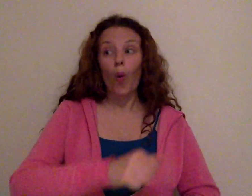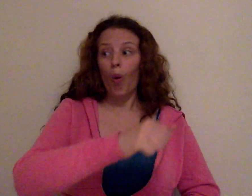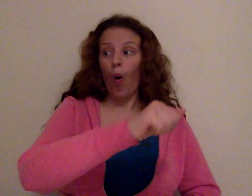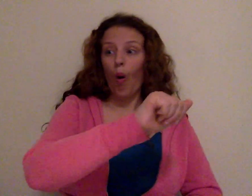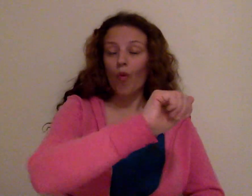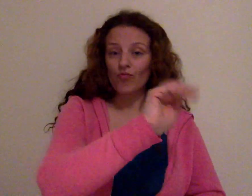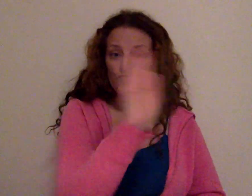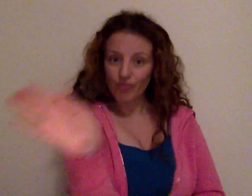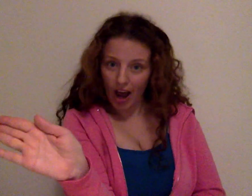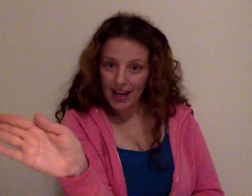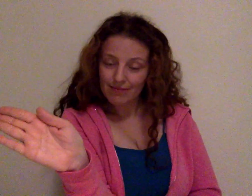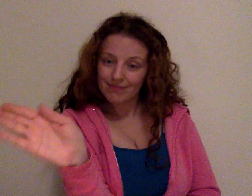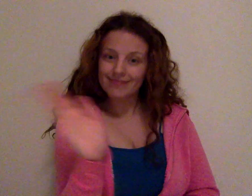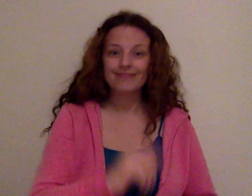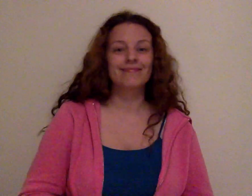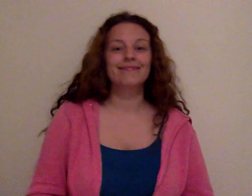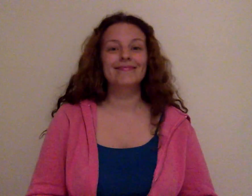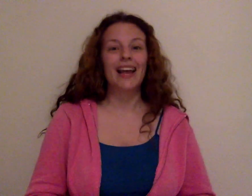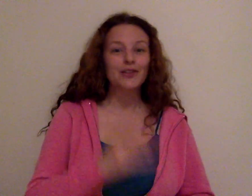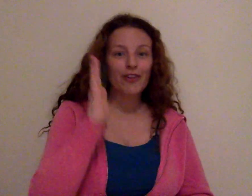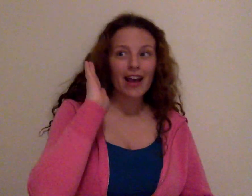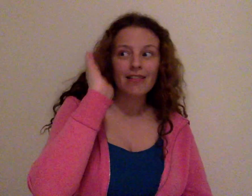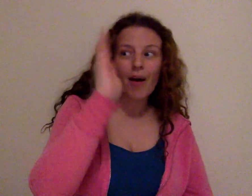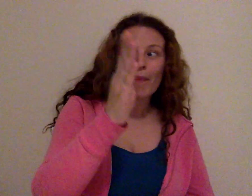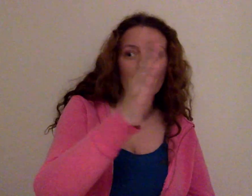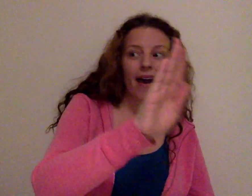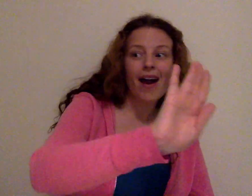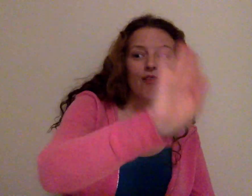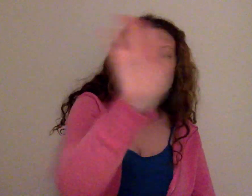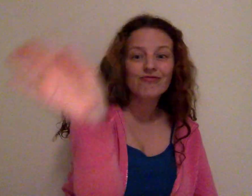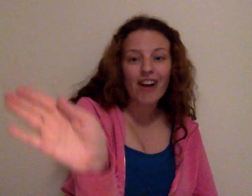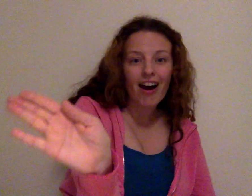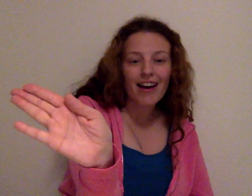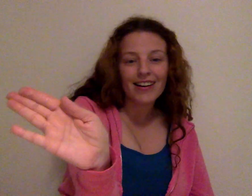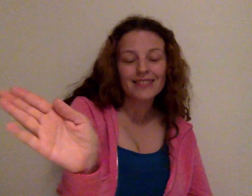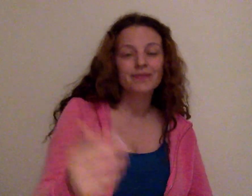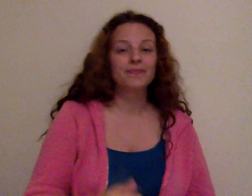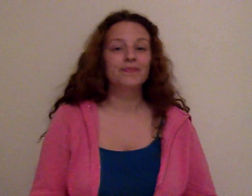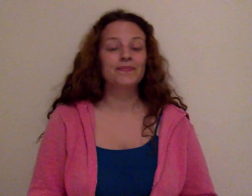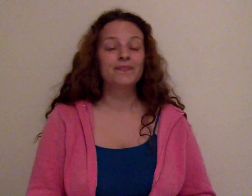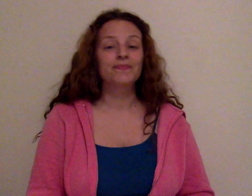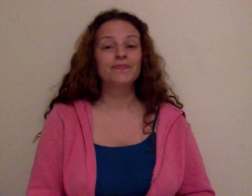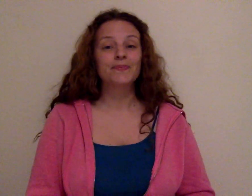Right, as in turn right.